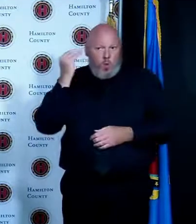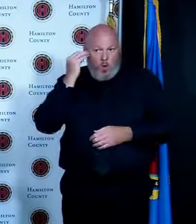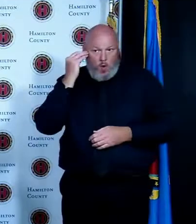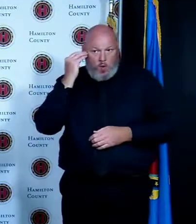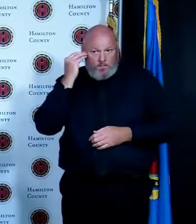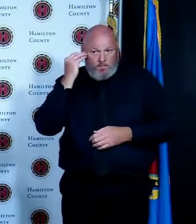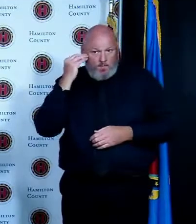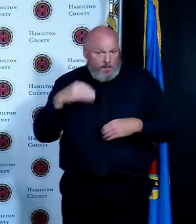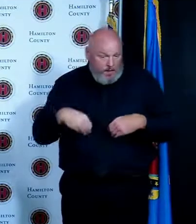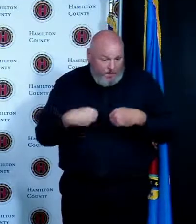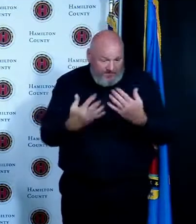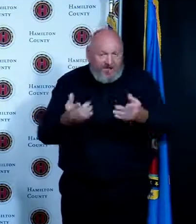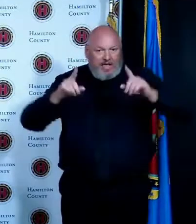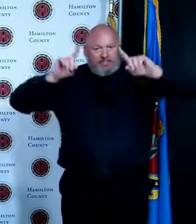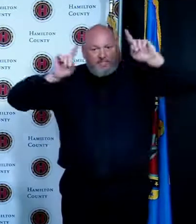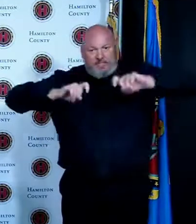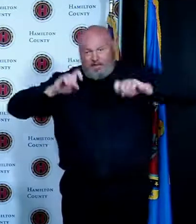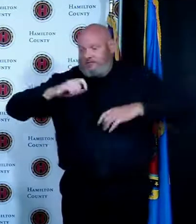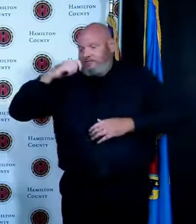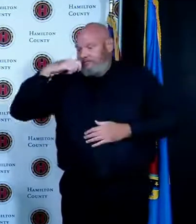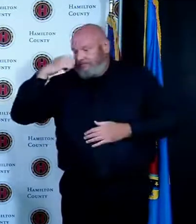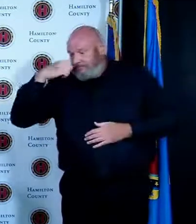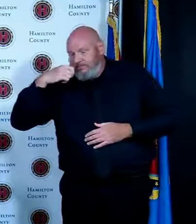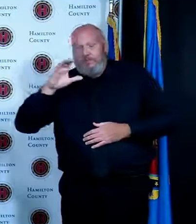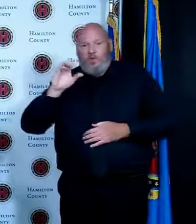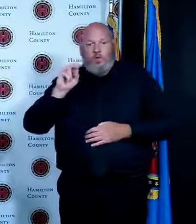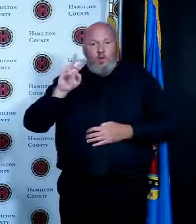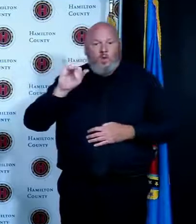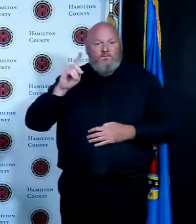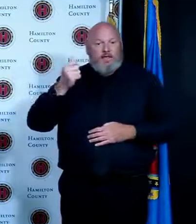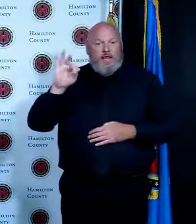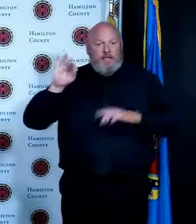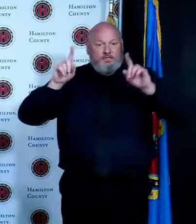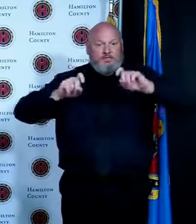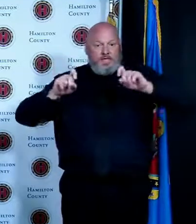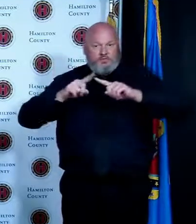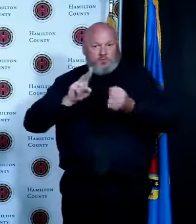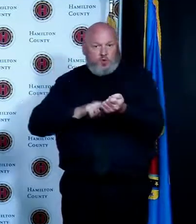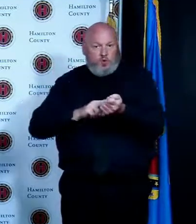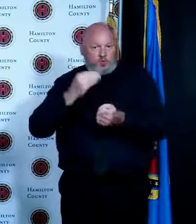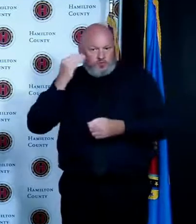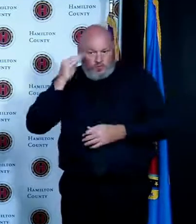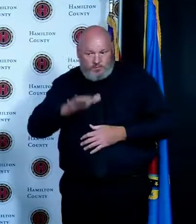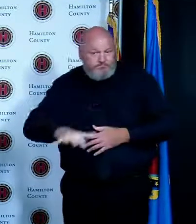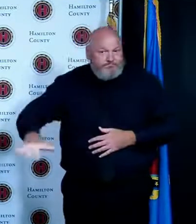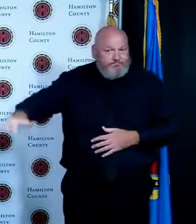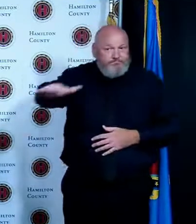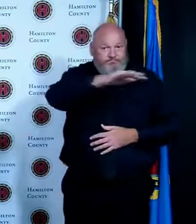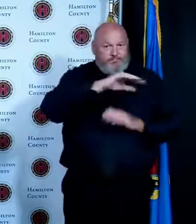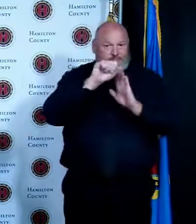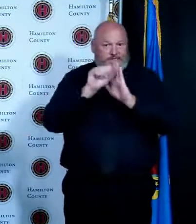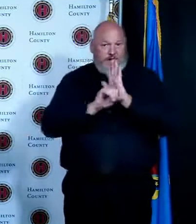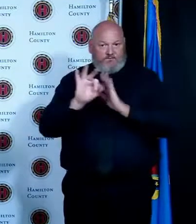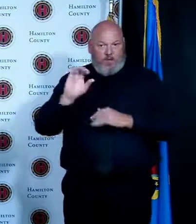if individuals are sick and then quickly isolate them so they don't cause any spread of disease within the nursing home environment